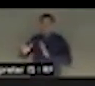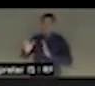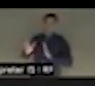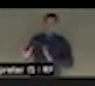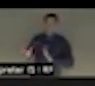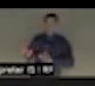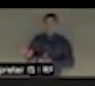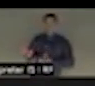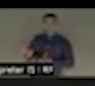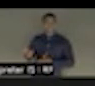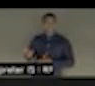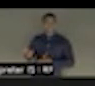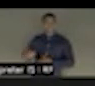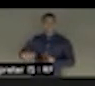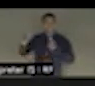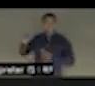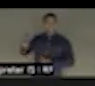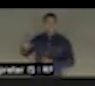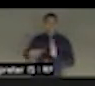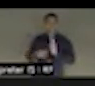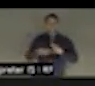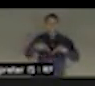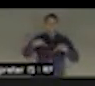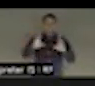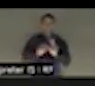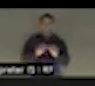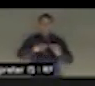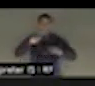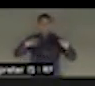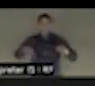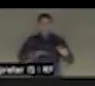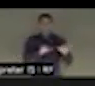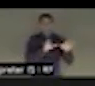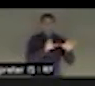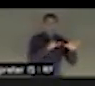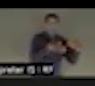even if we would like to have professional captions there, that is not feasible. No one has that amount of money